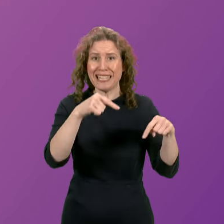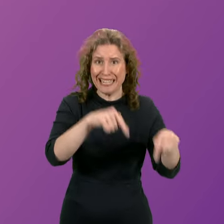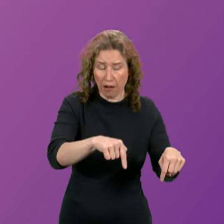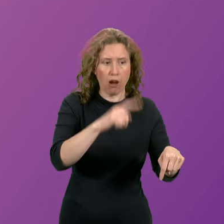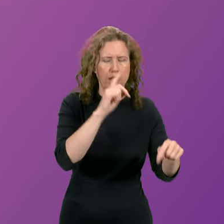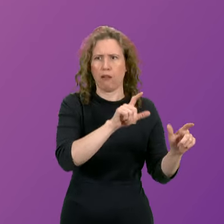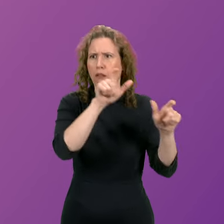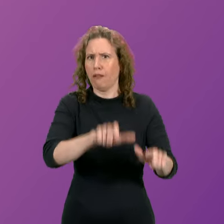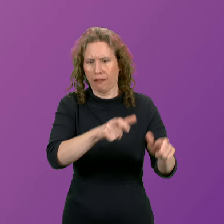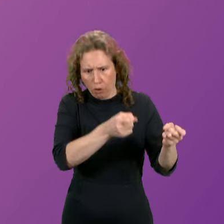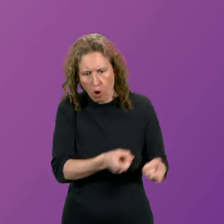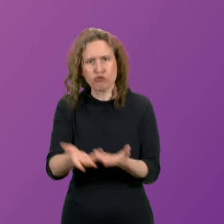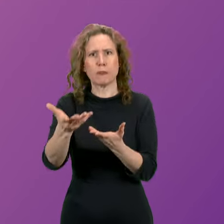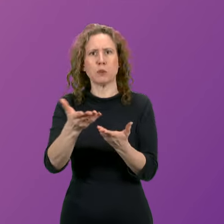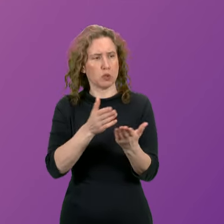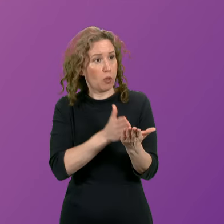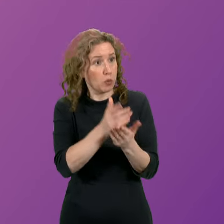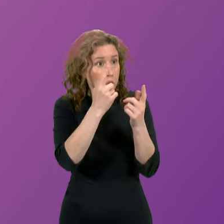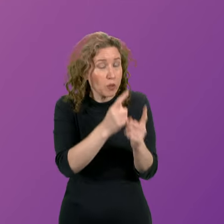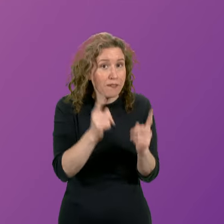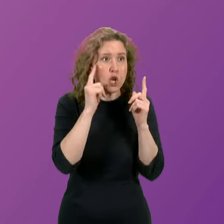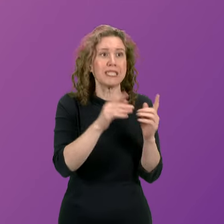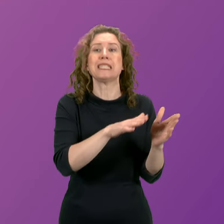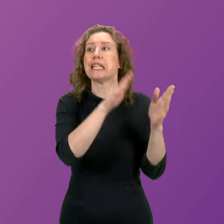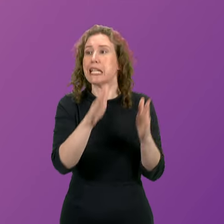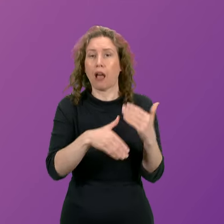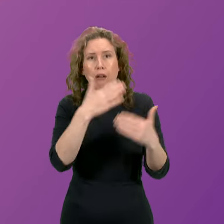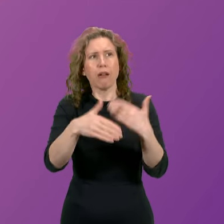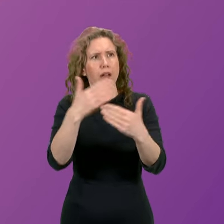to the Scottish economy through our universities and the further activity that flows from that.